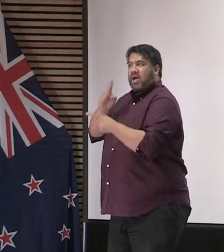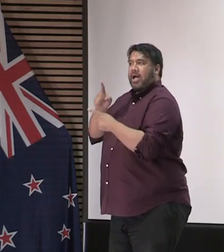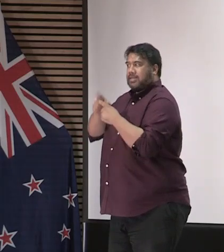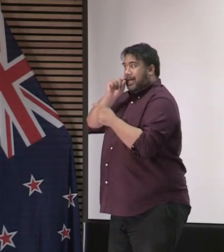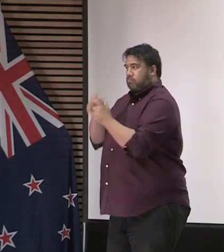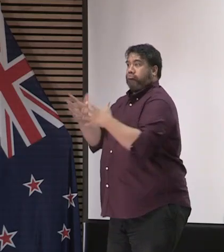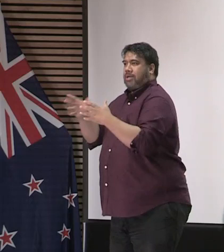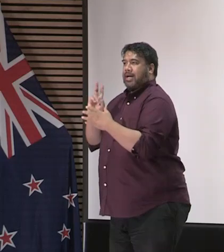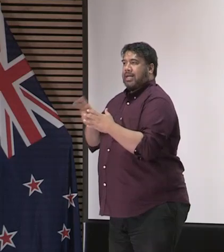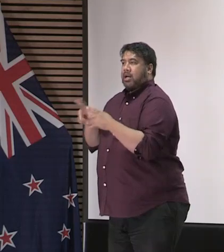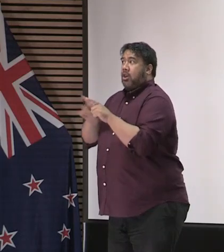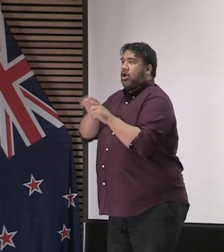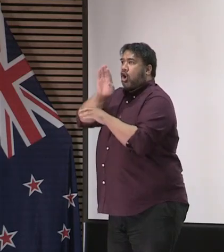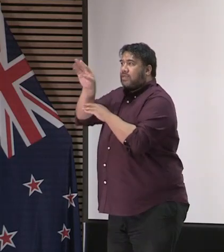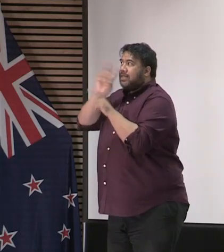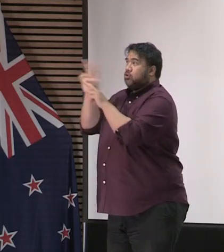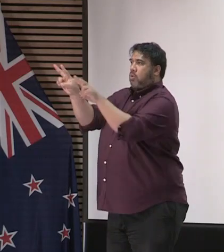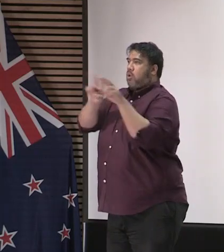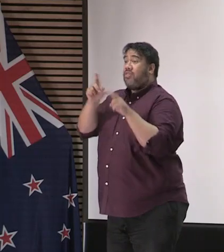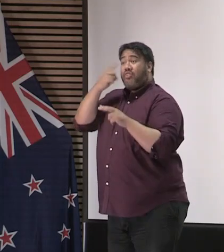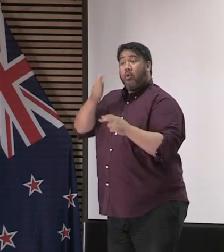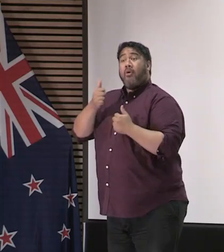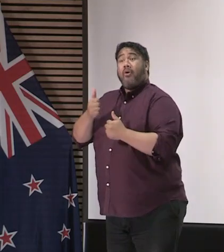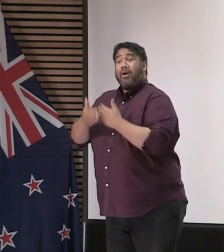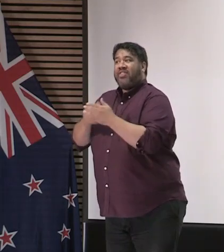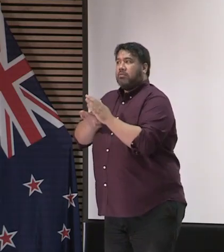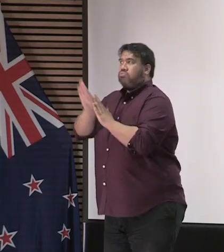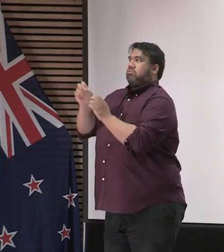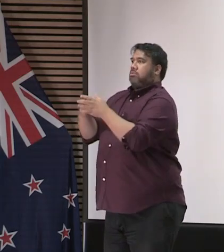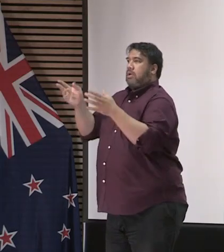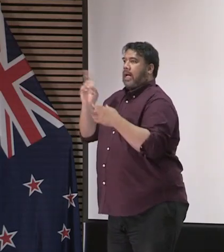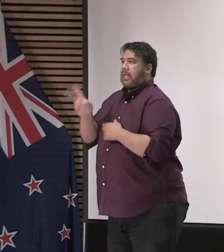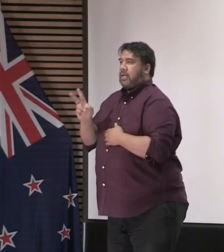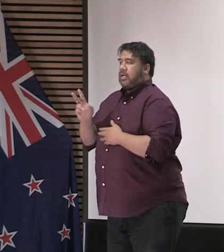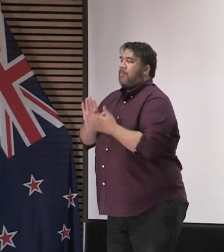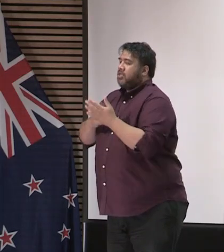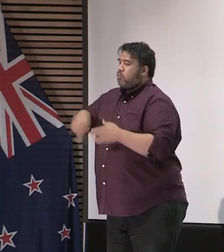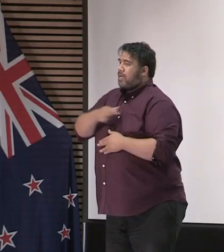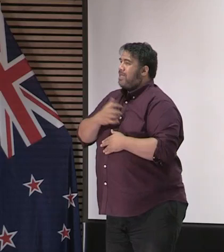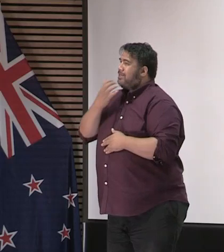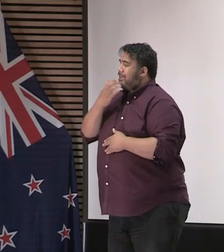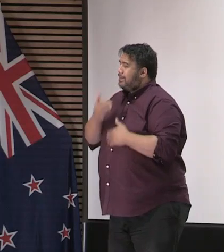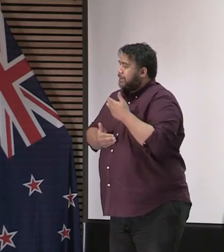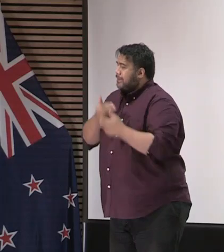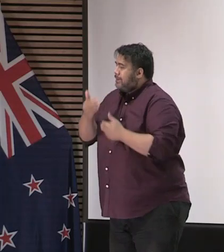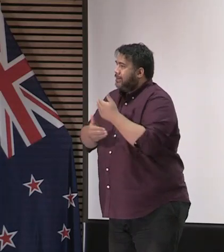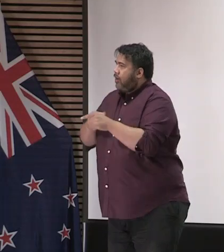experience how quickly those numbers can rise again, if we